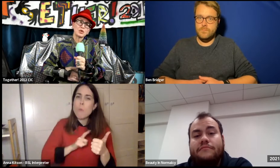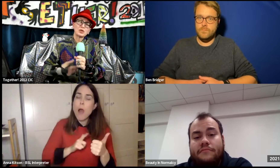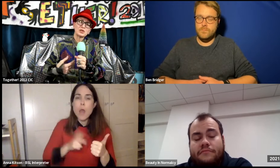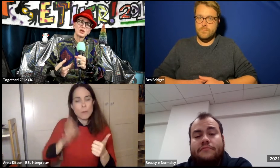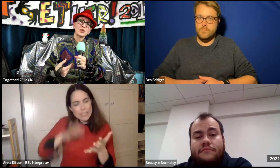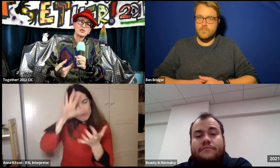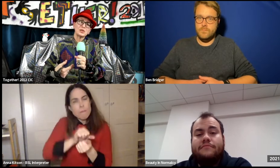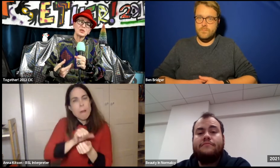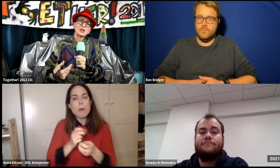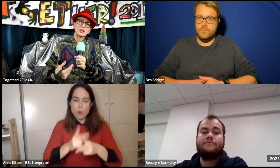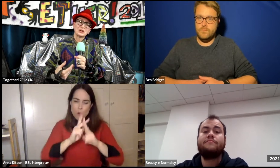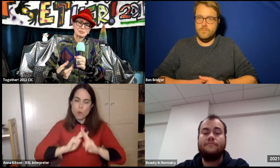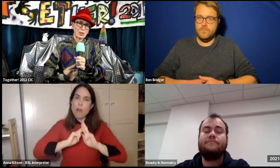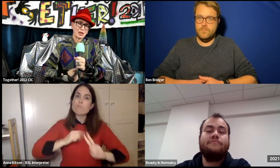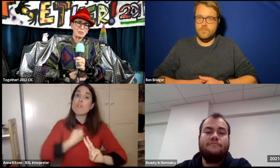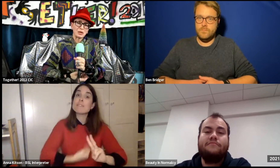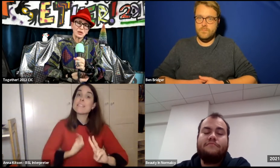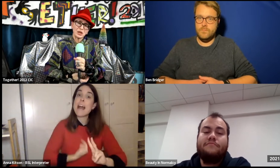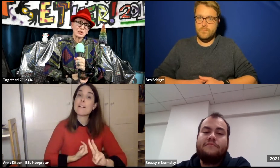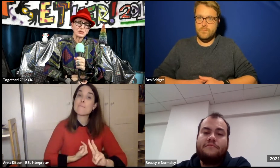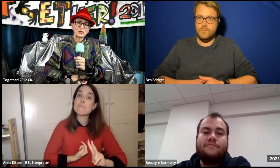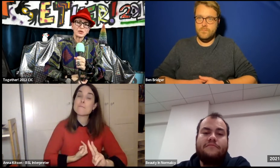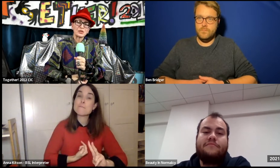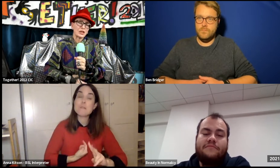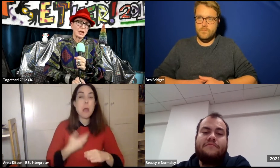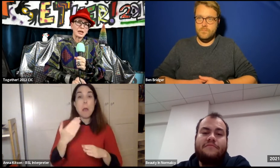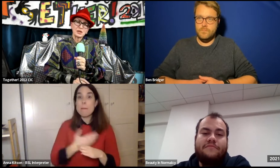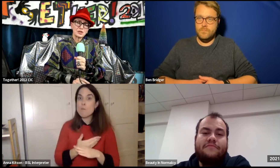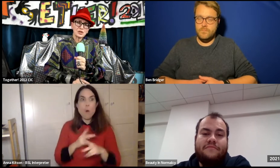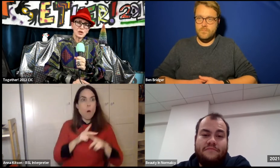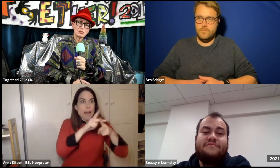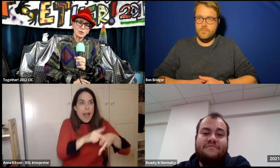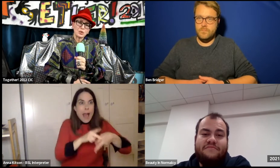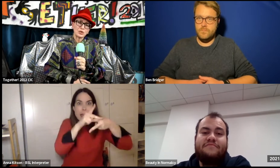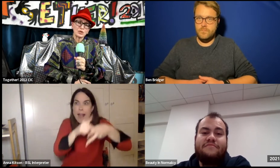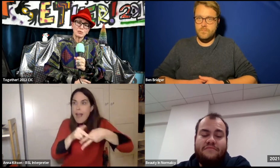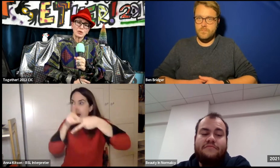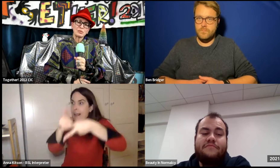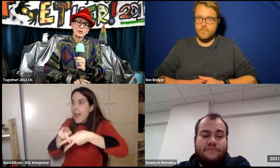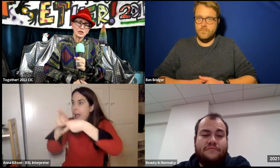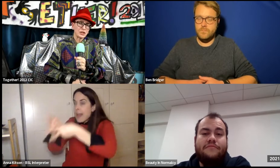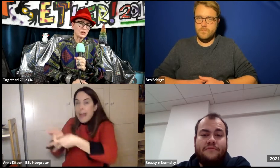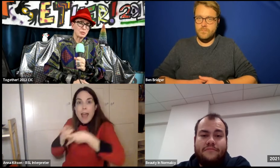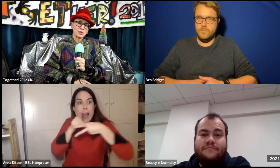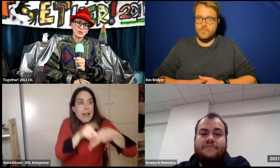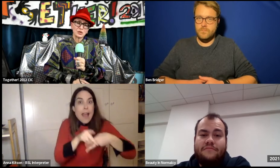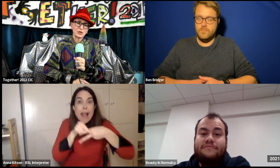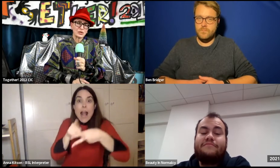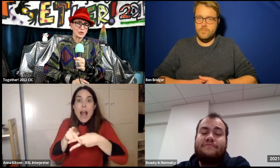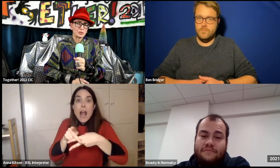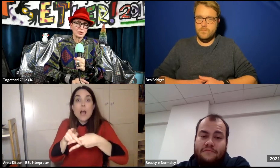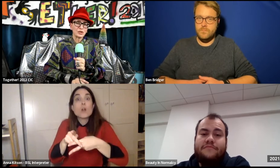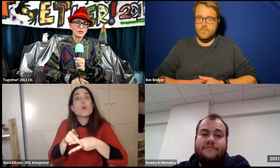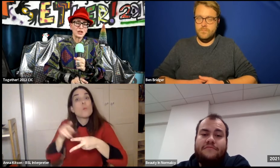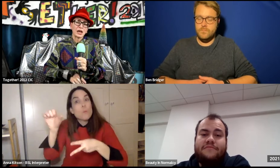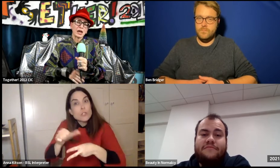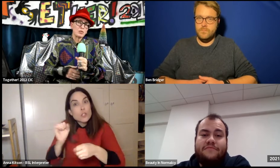we even start about caring for others. That so important at the moment and has been for the last couple of years.